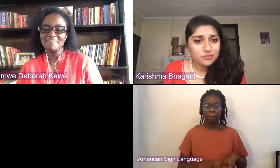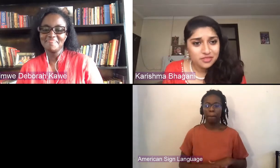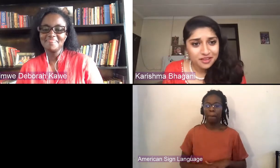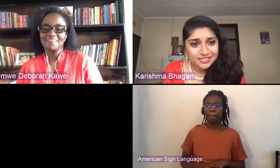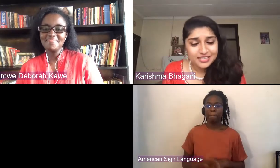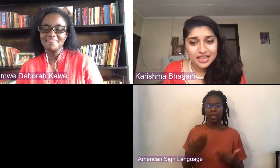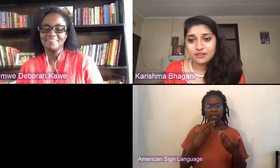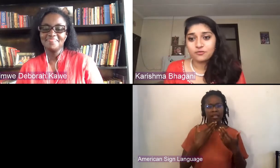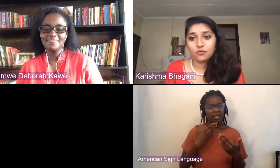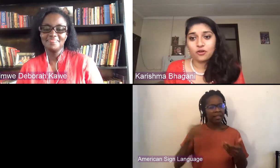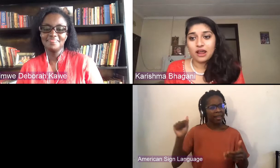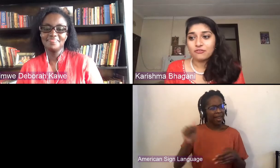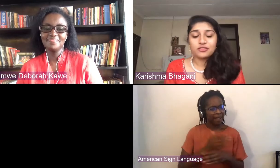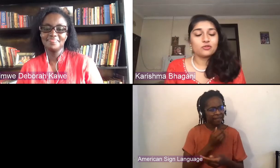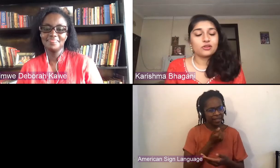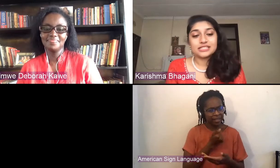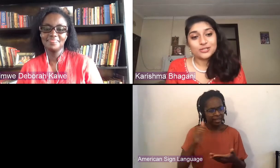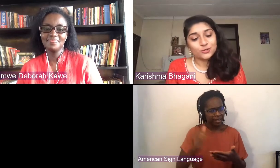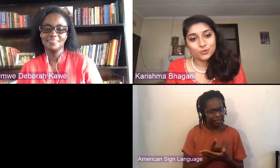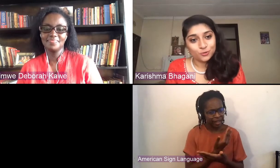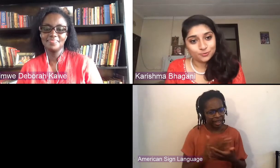with us and for everything you continue to do.